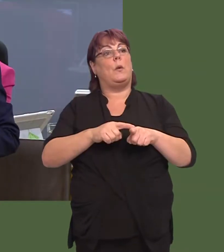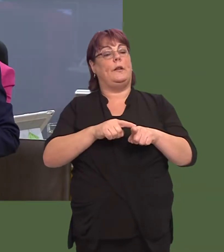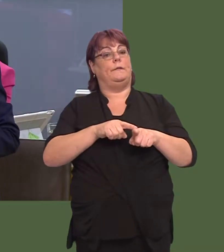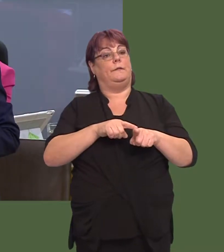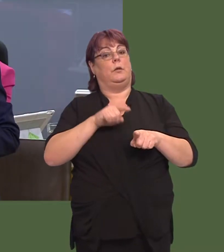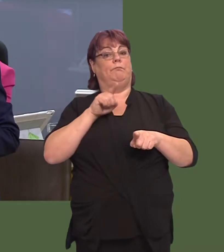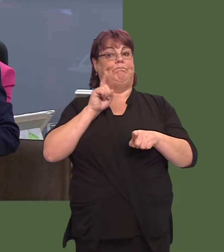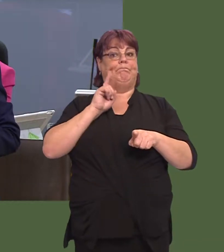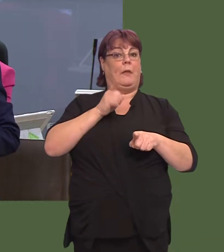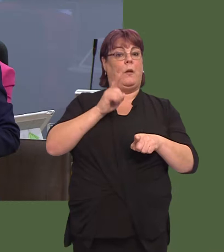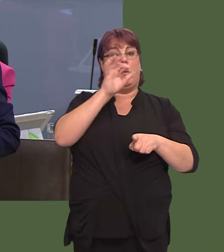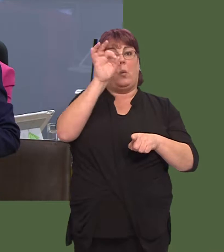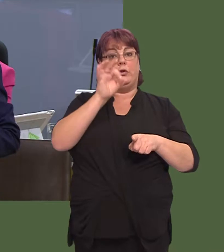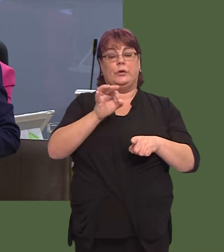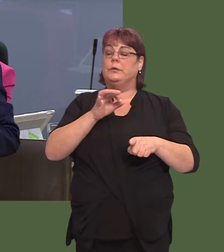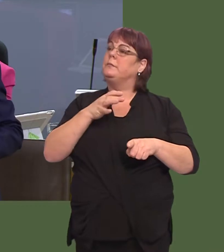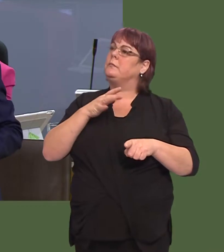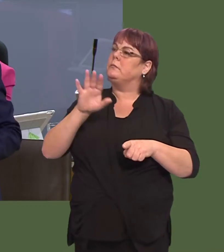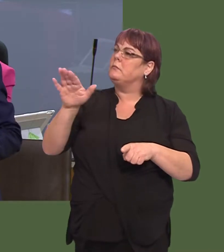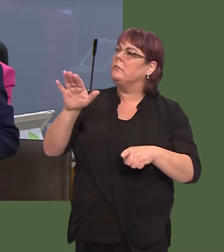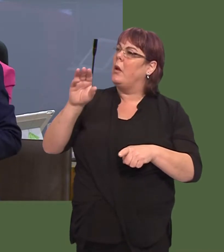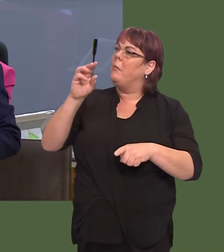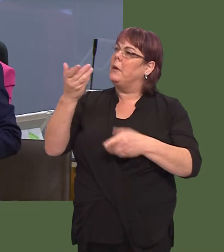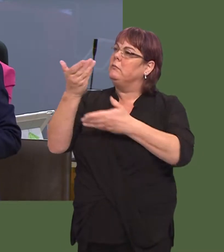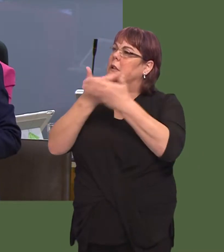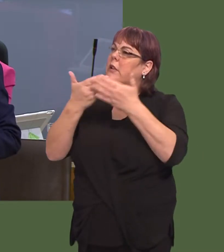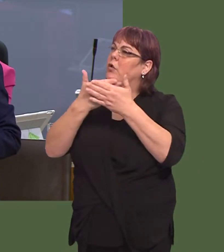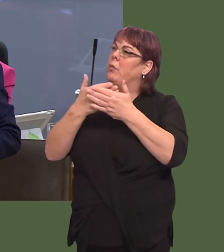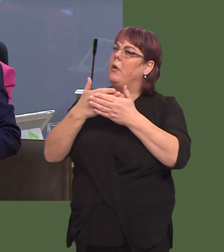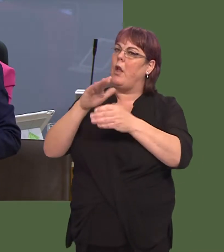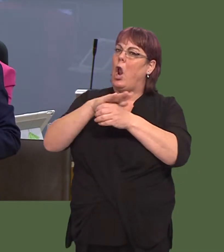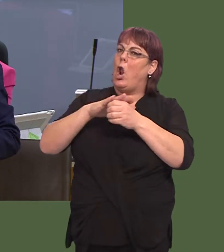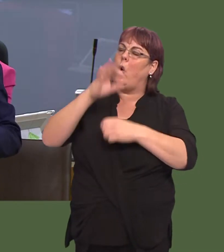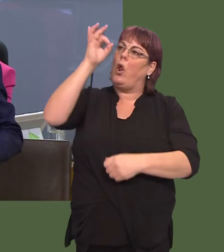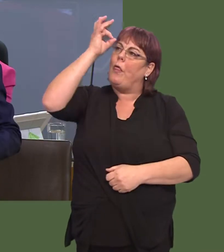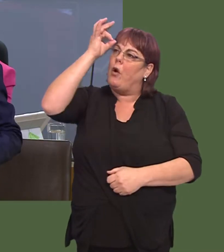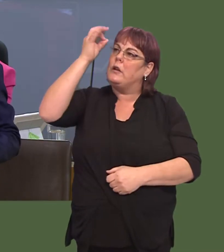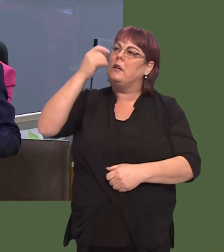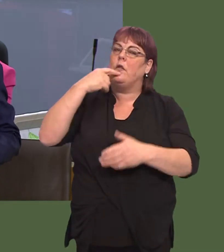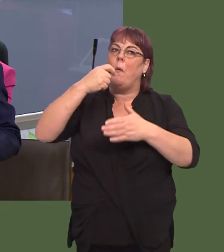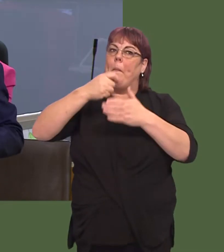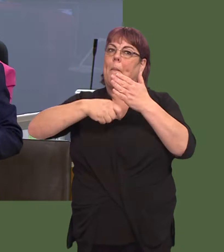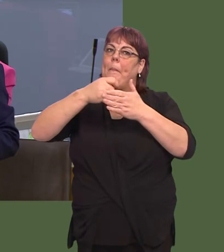the Welsh Government has had with local authorities on food procurement in the public sector to